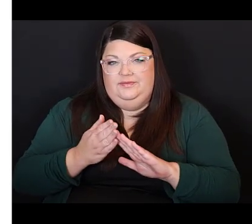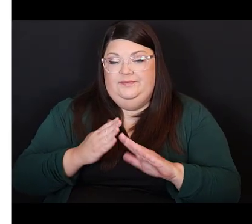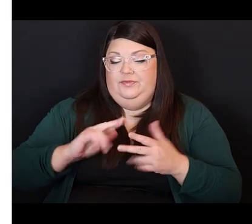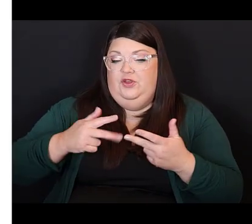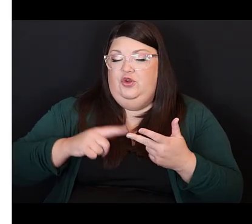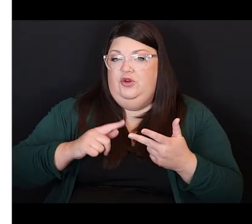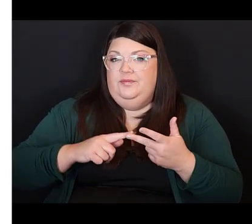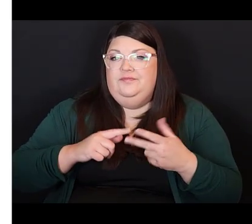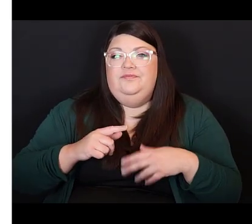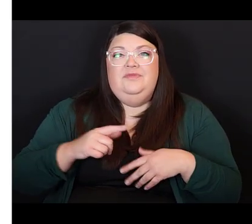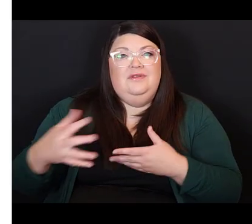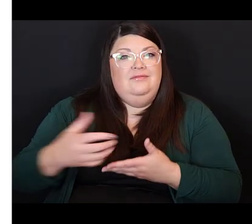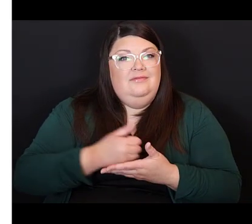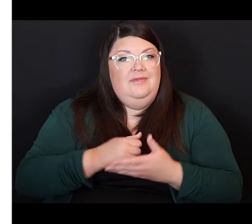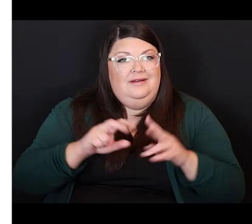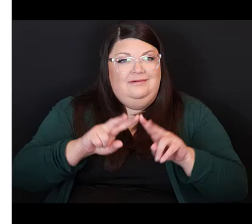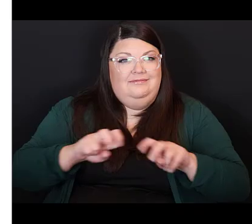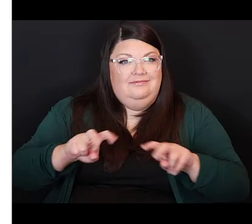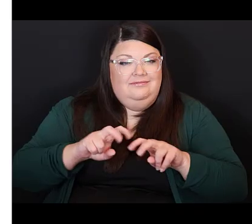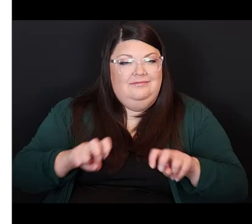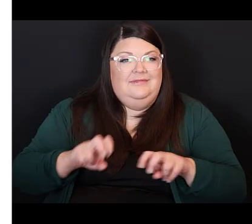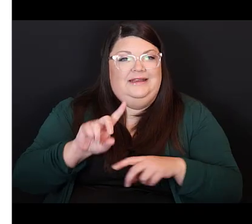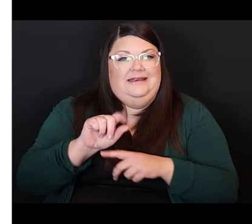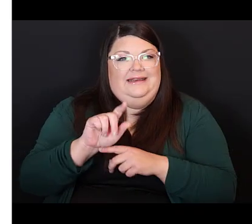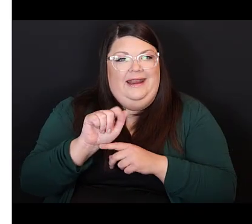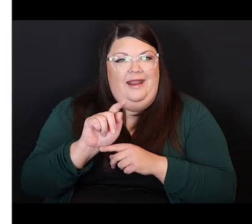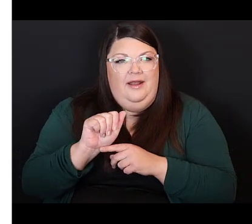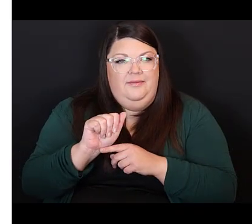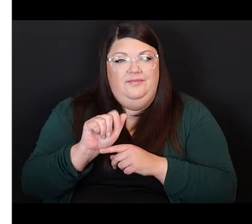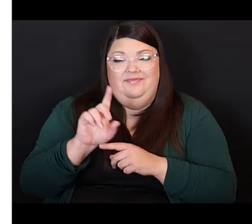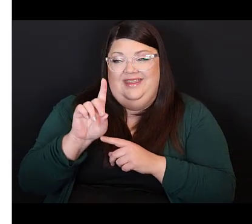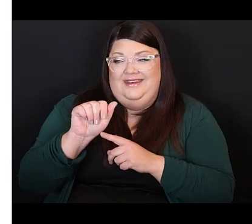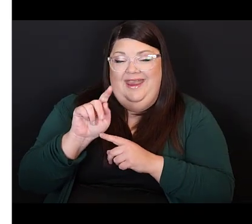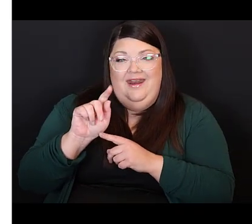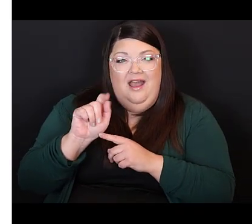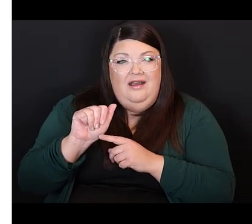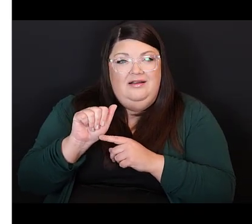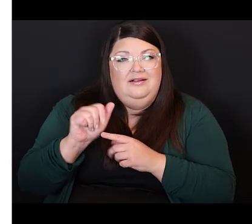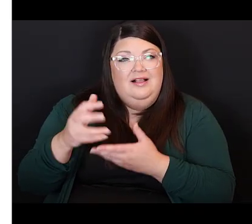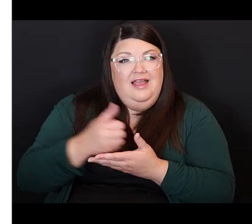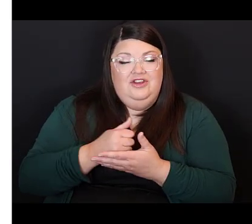Third, collect and analyze data. Data collection is ongoing and includes